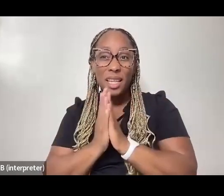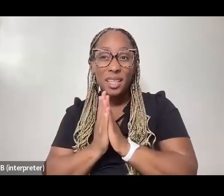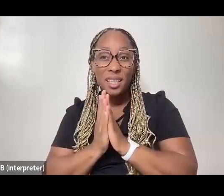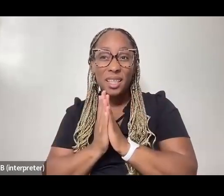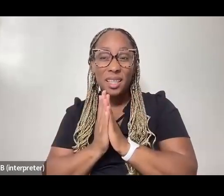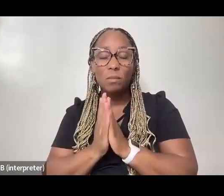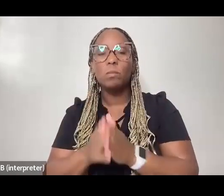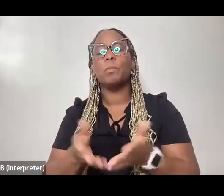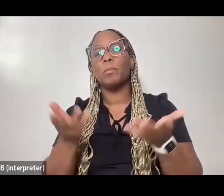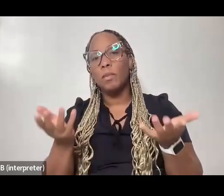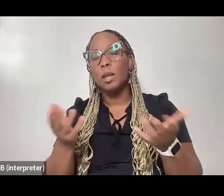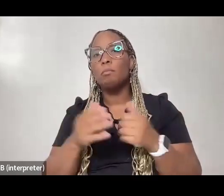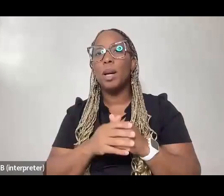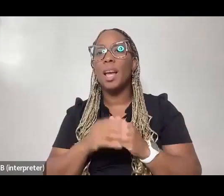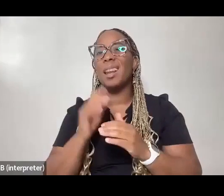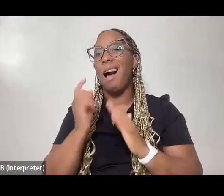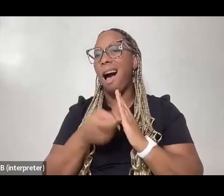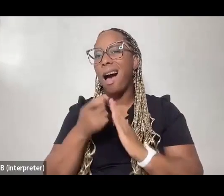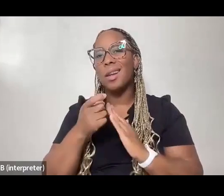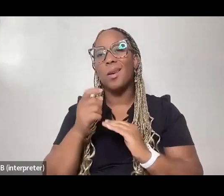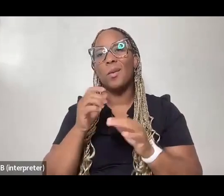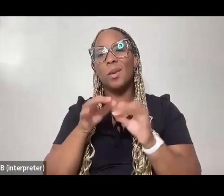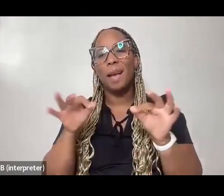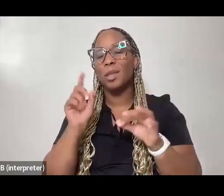But really auto-captions should be the last ditch.